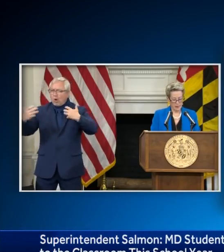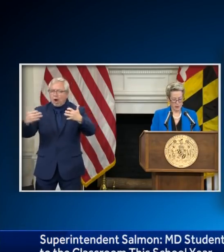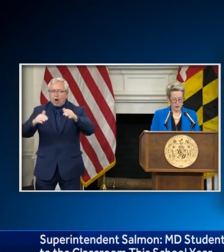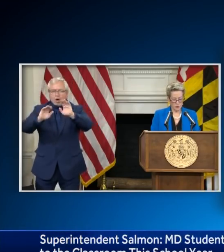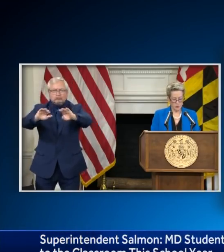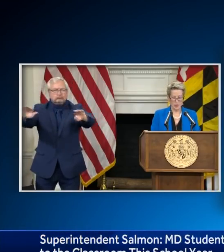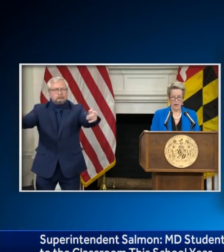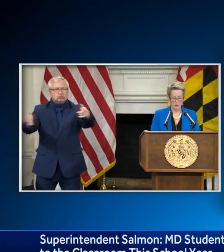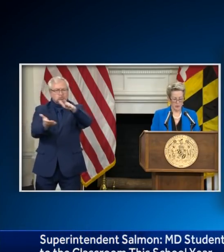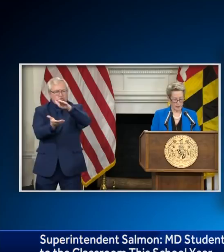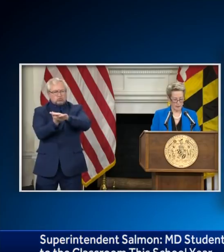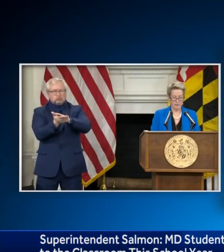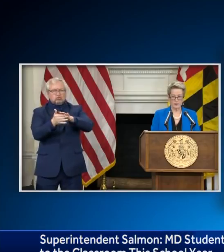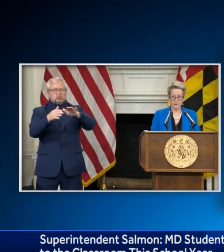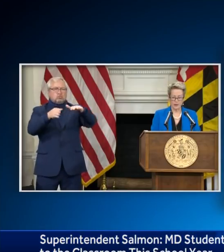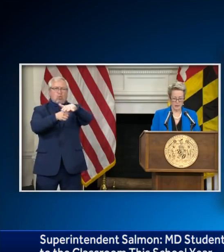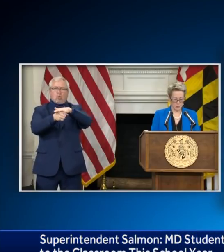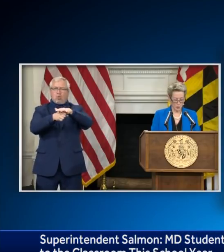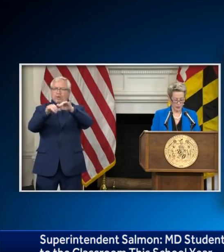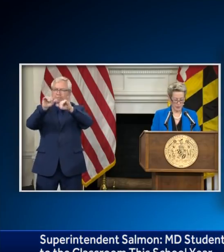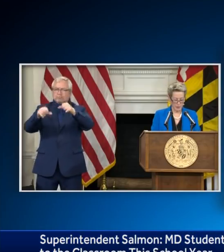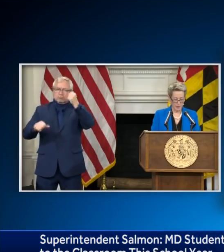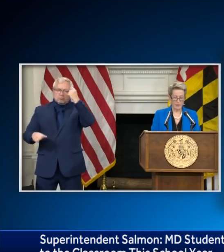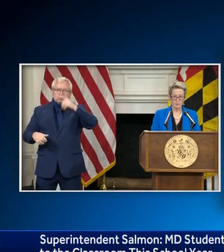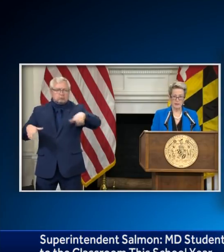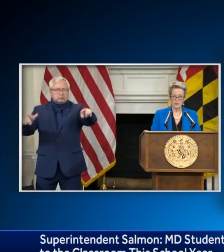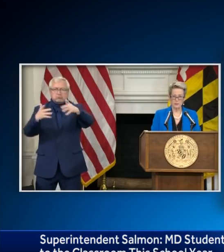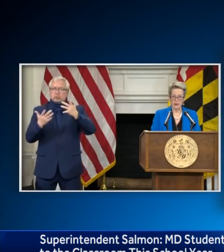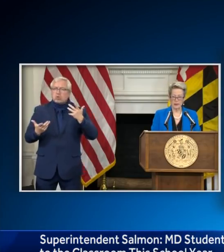HAVE THE OPPORTUNITY TO BE RECOGNIZED FOR THEIR COMPLIMENTS.